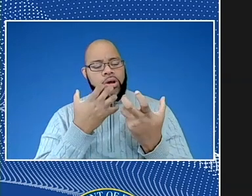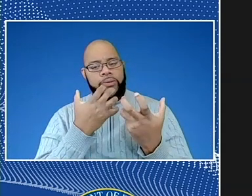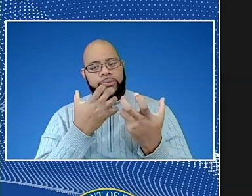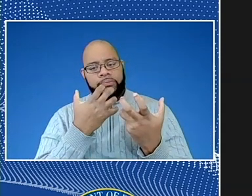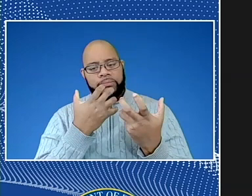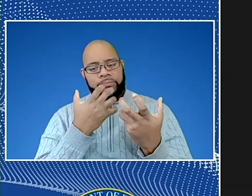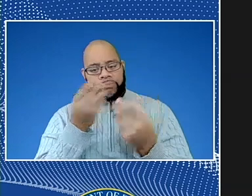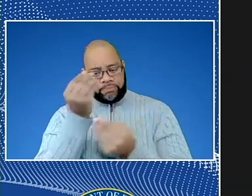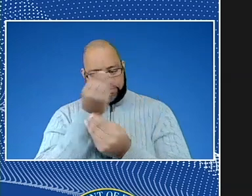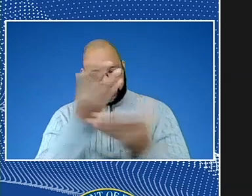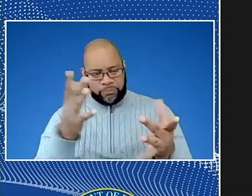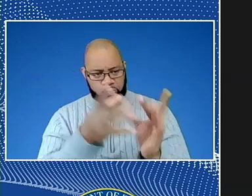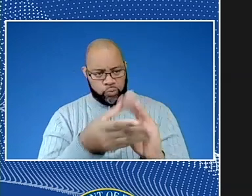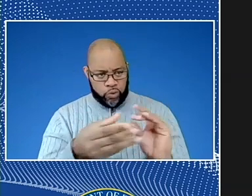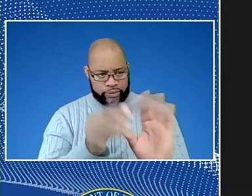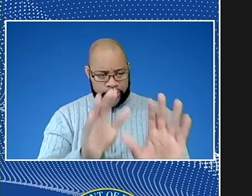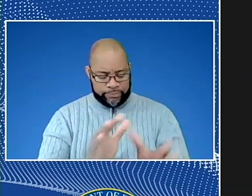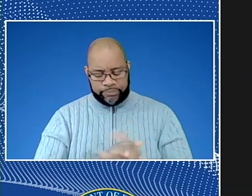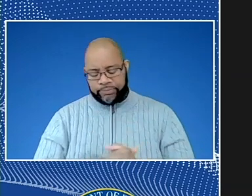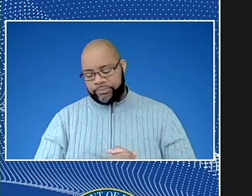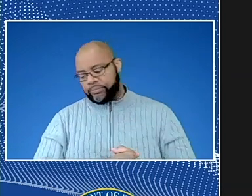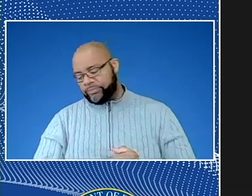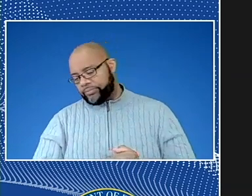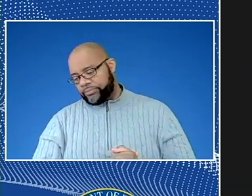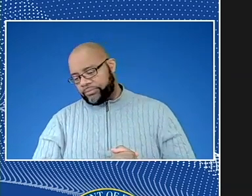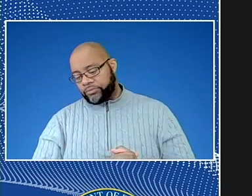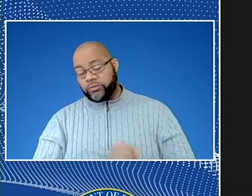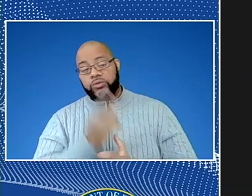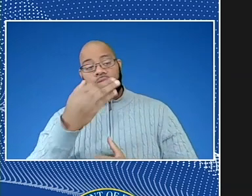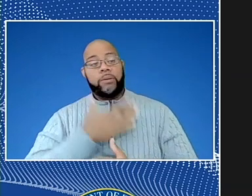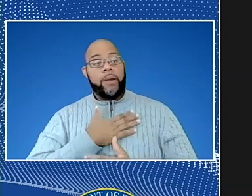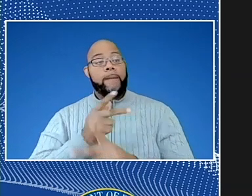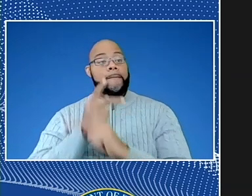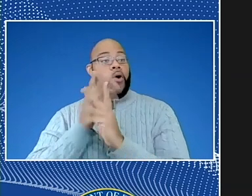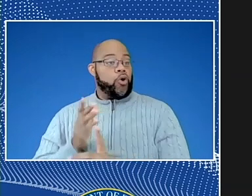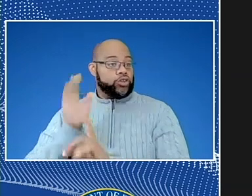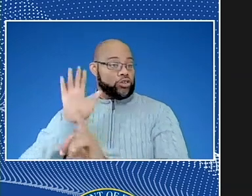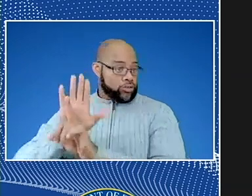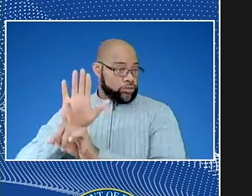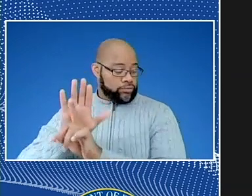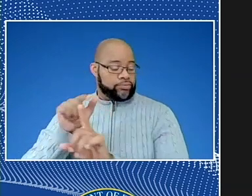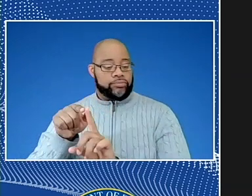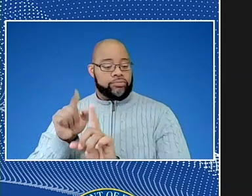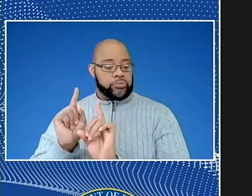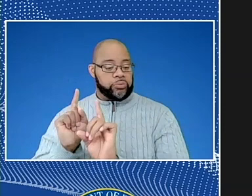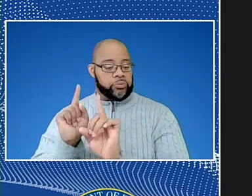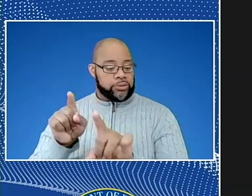story. One of my borrowers went to school